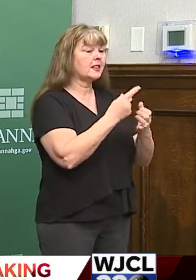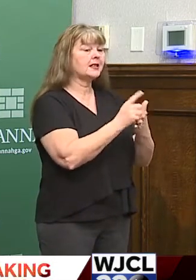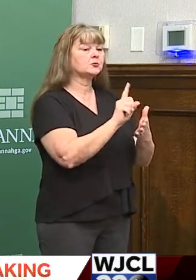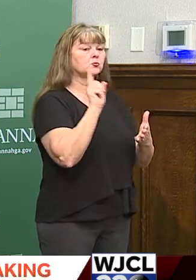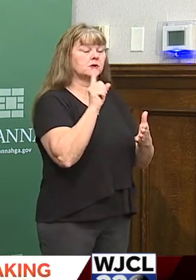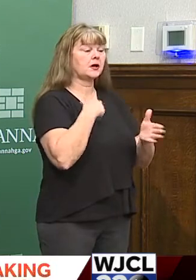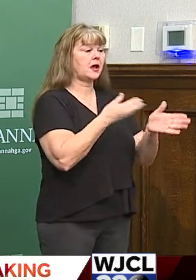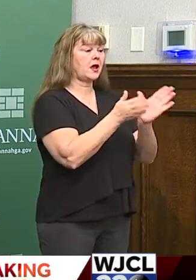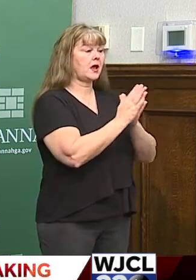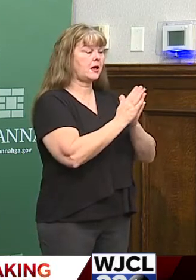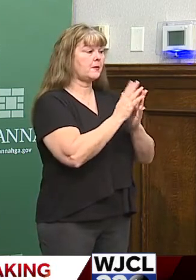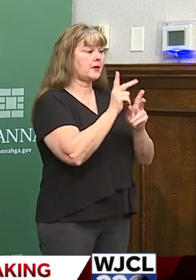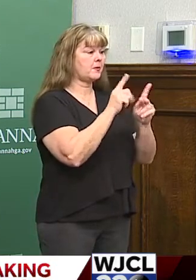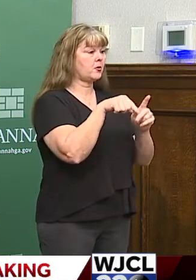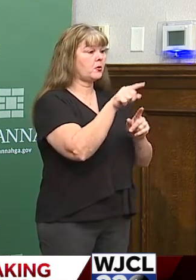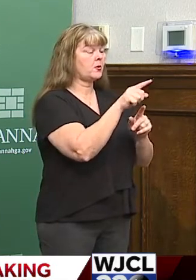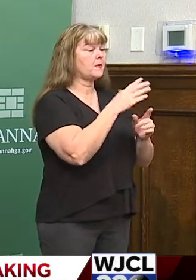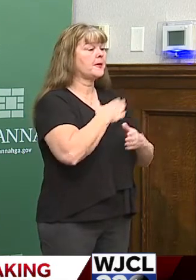AT A SAFE DISTANCE FROM OTHERS.